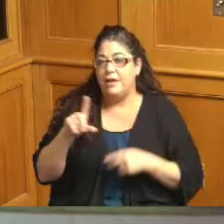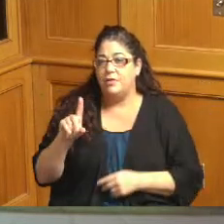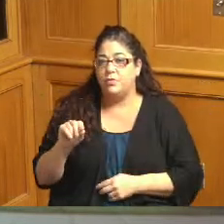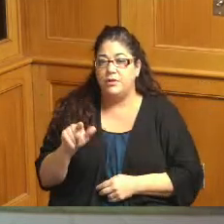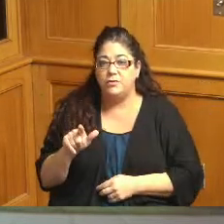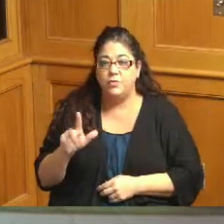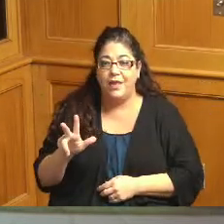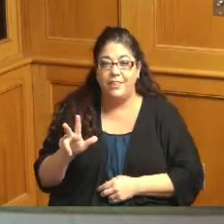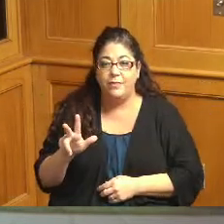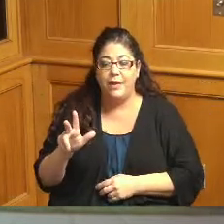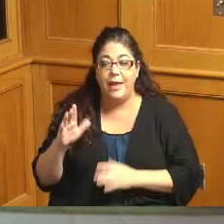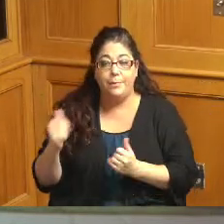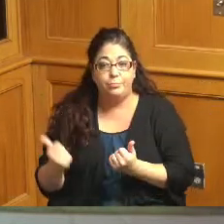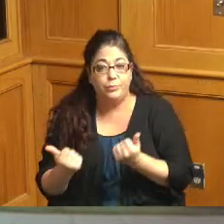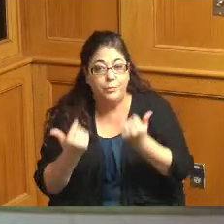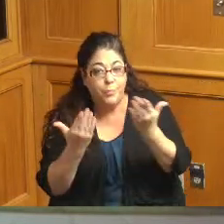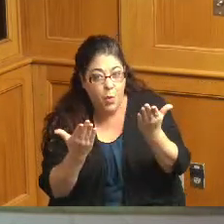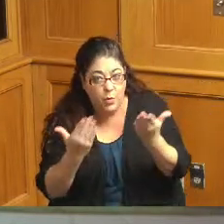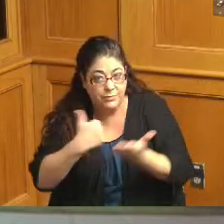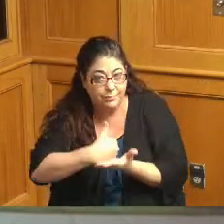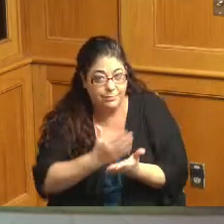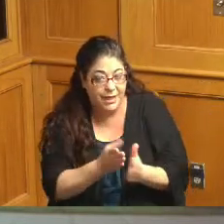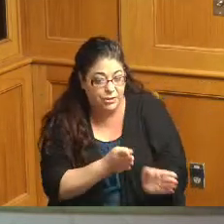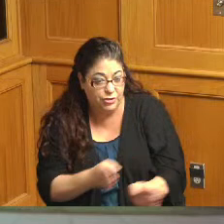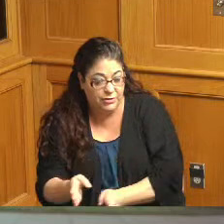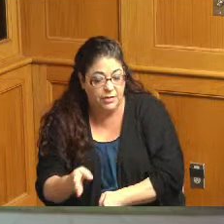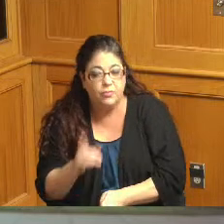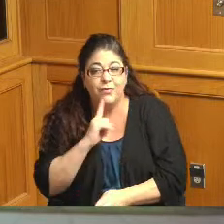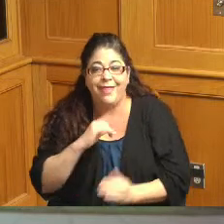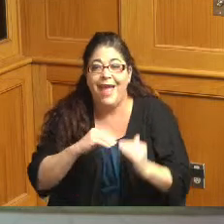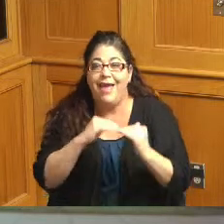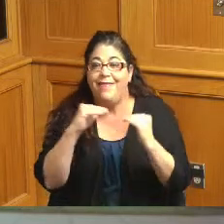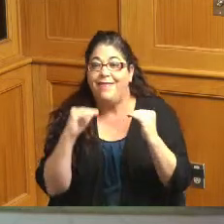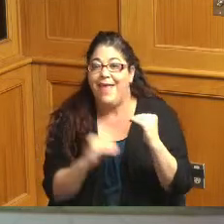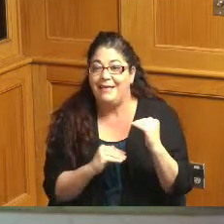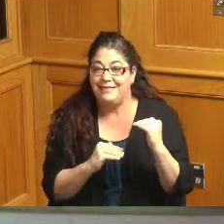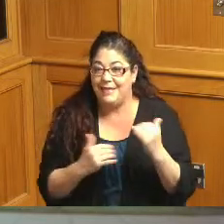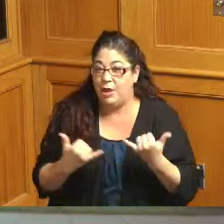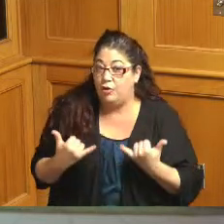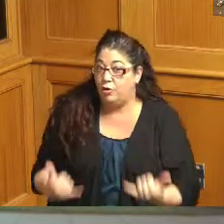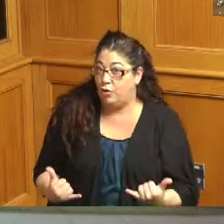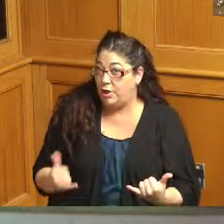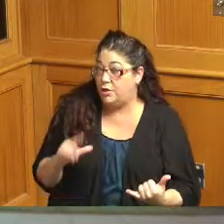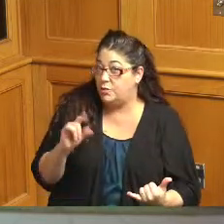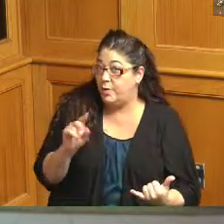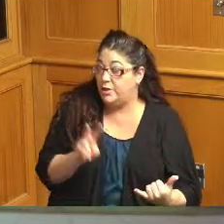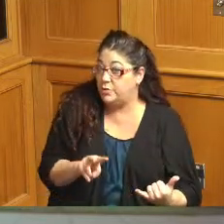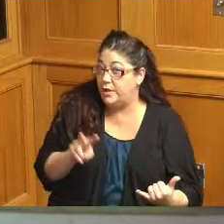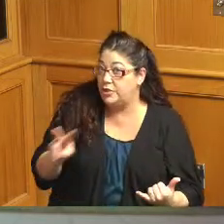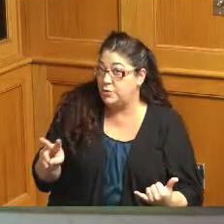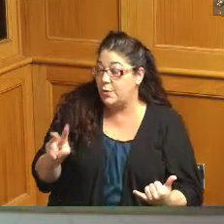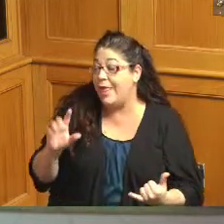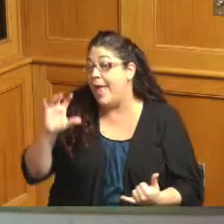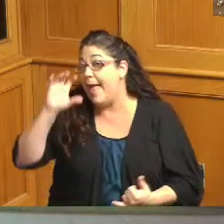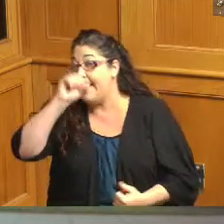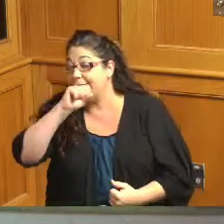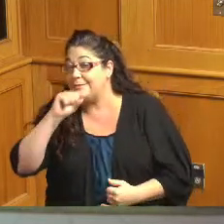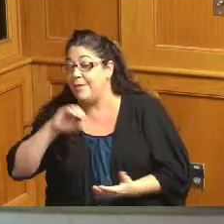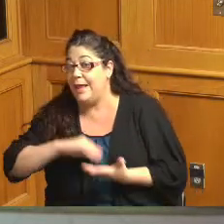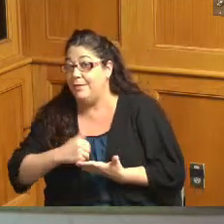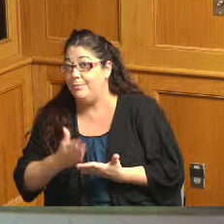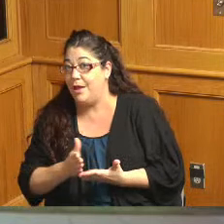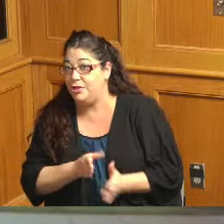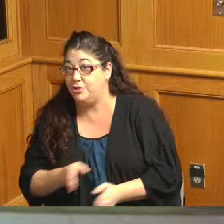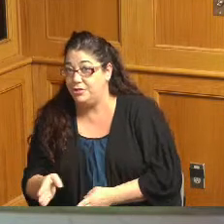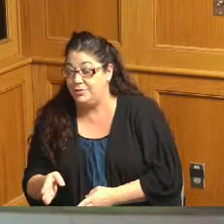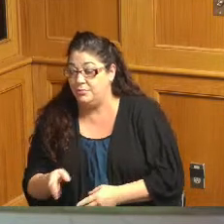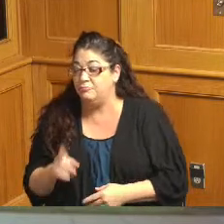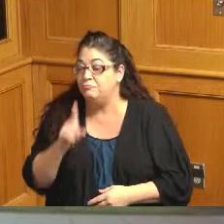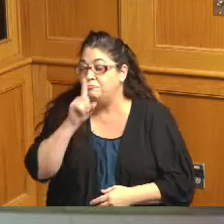proposed budget is less than our current 2022 estimated budget and very recently the deputy